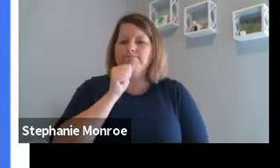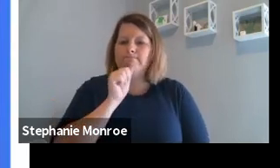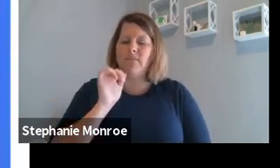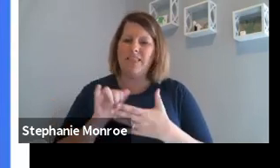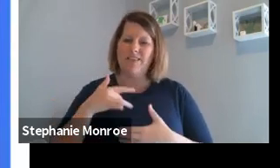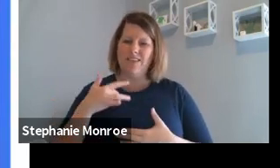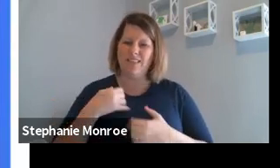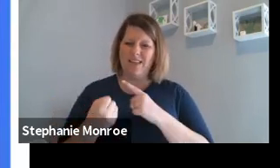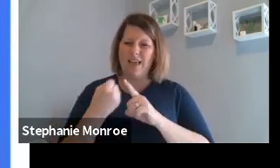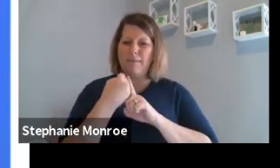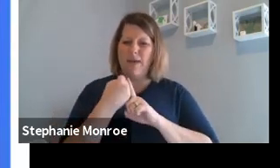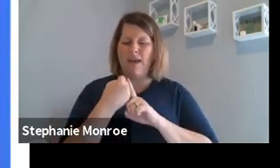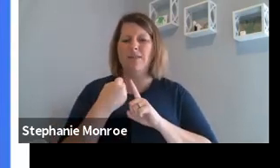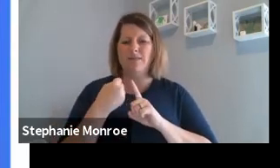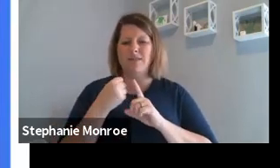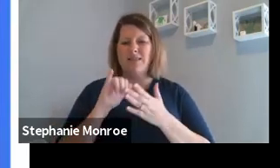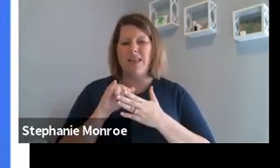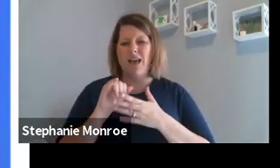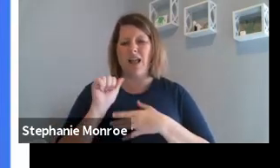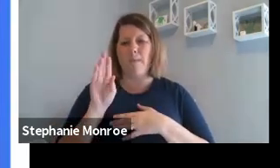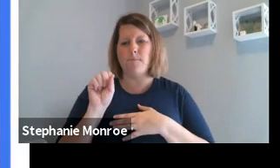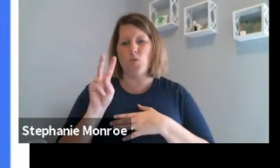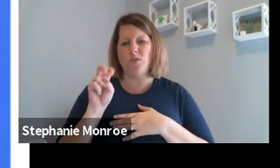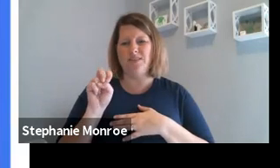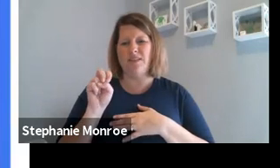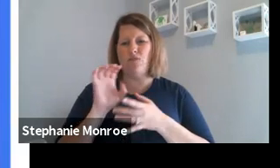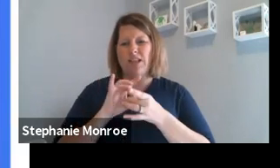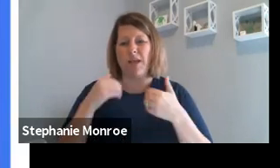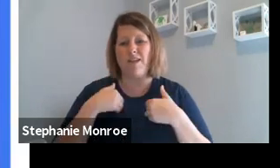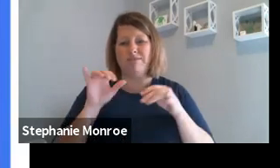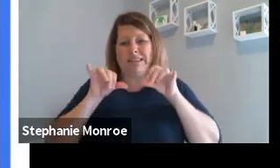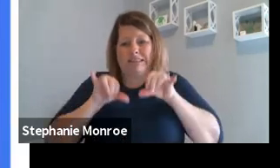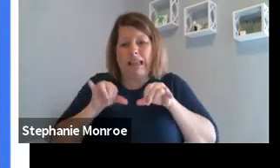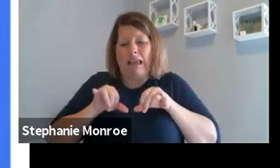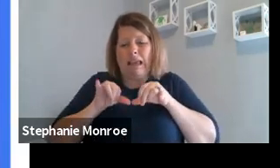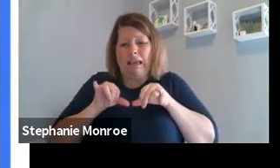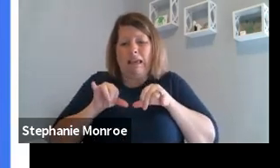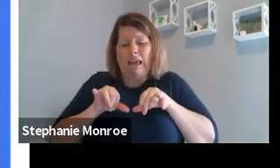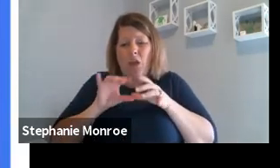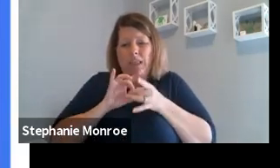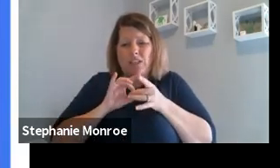will have on a victim. They stay in relationships that are very dangerous.